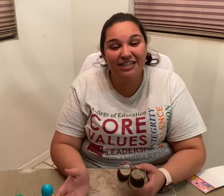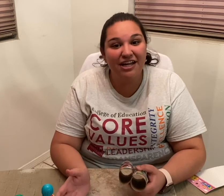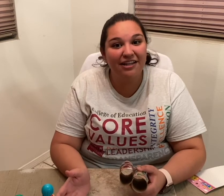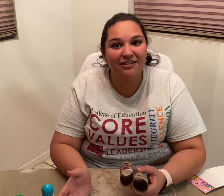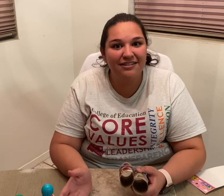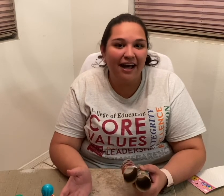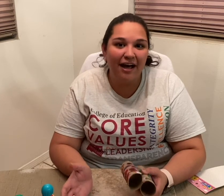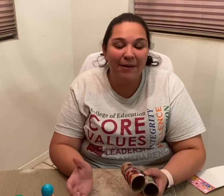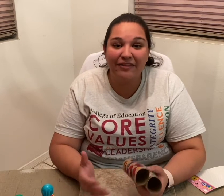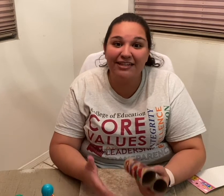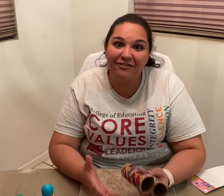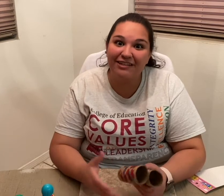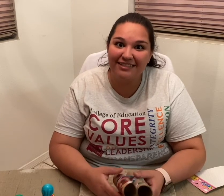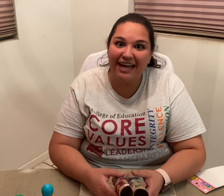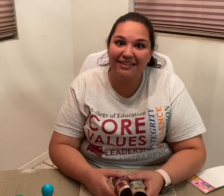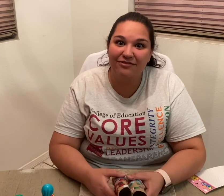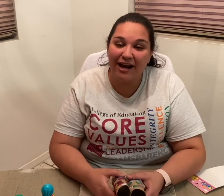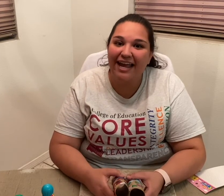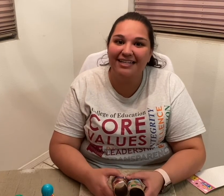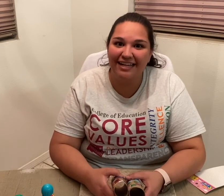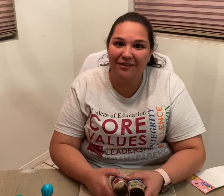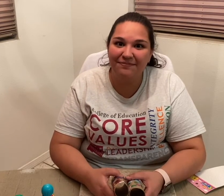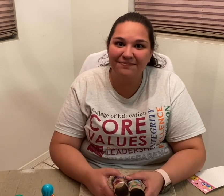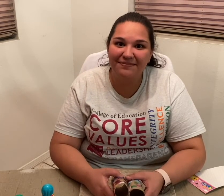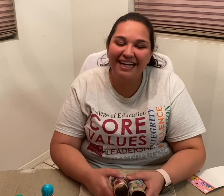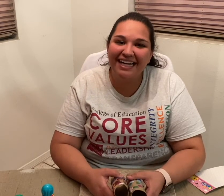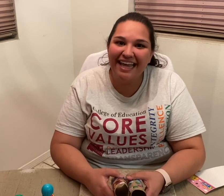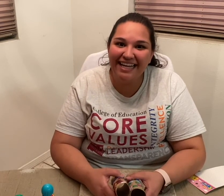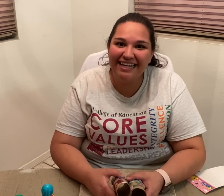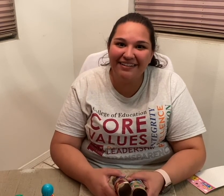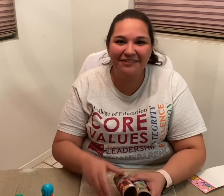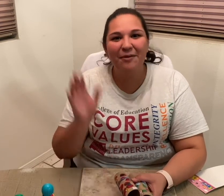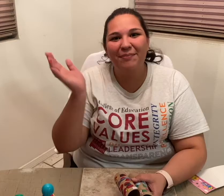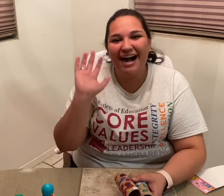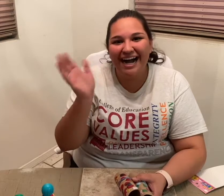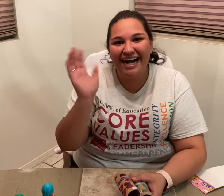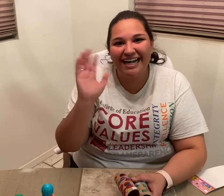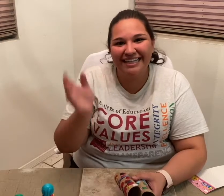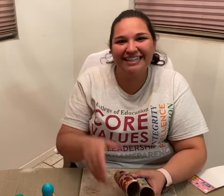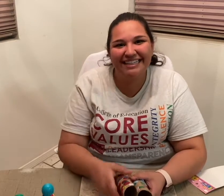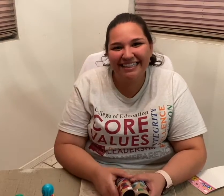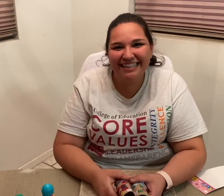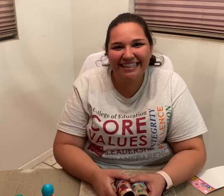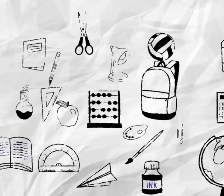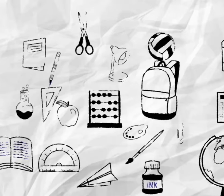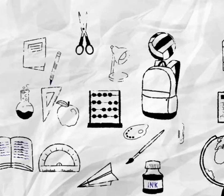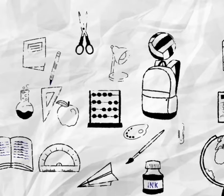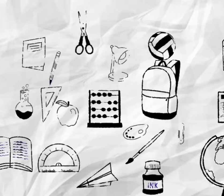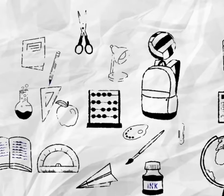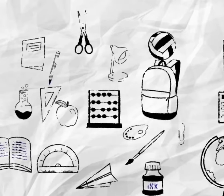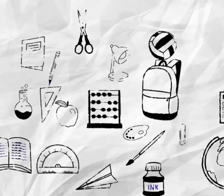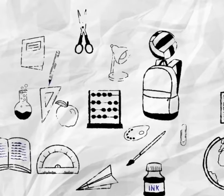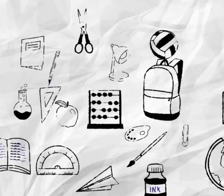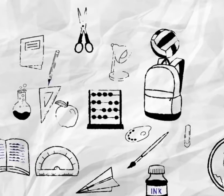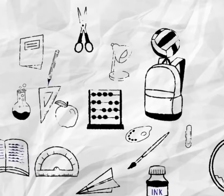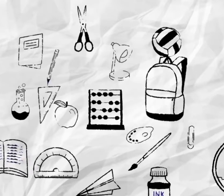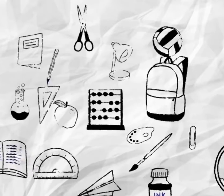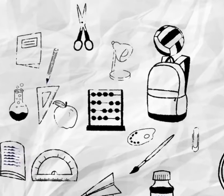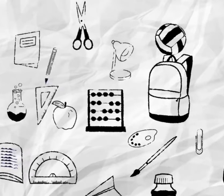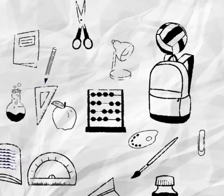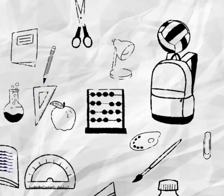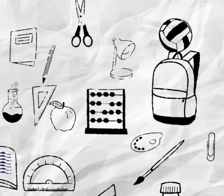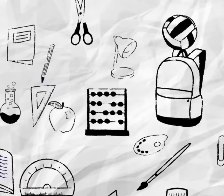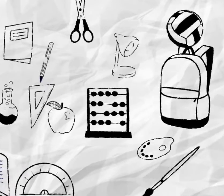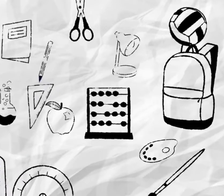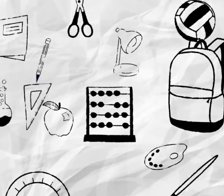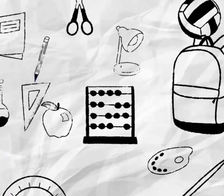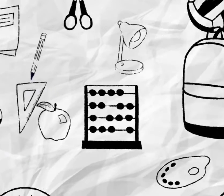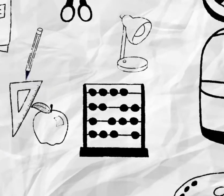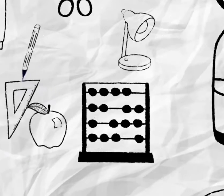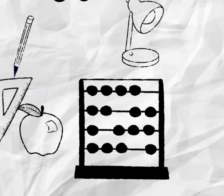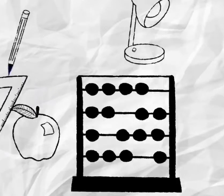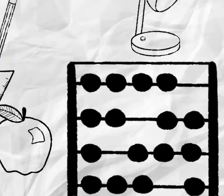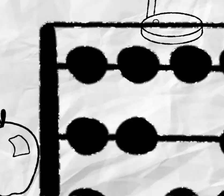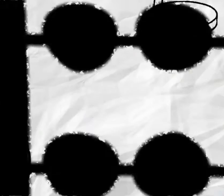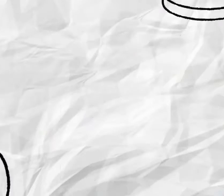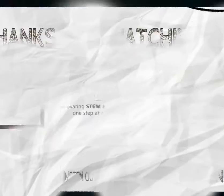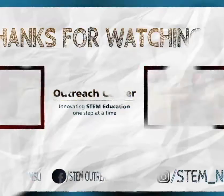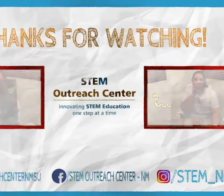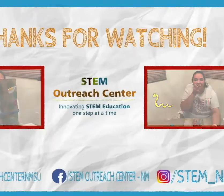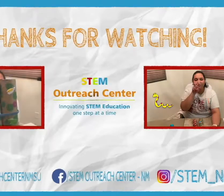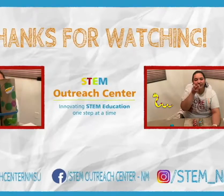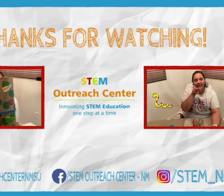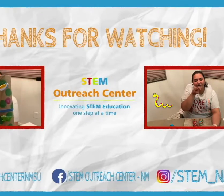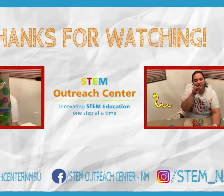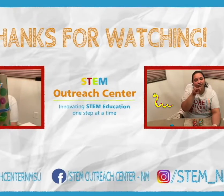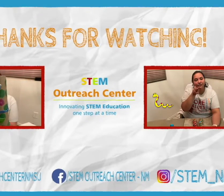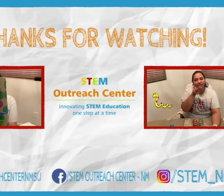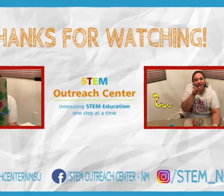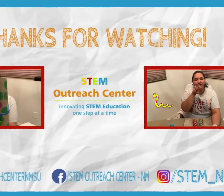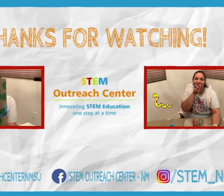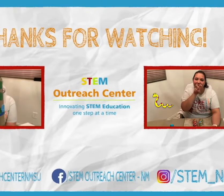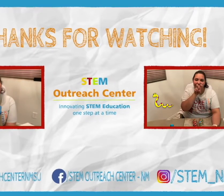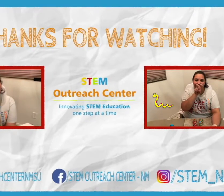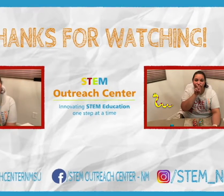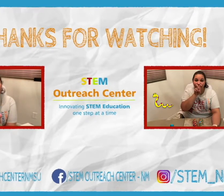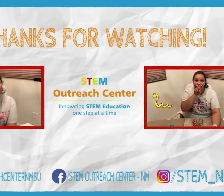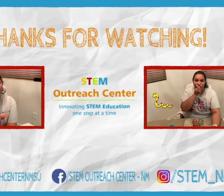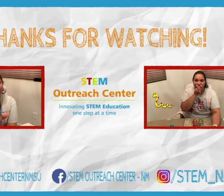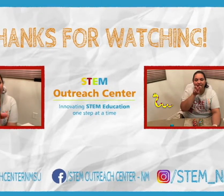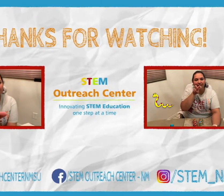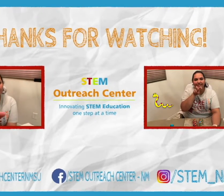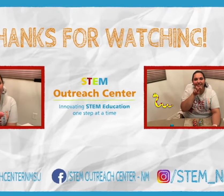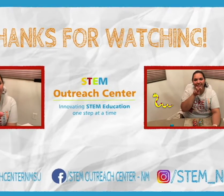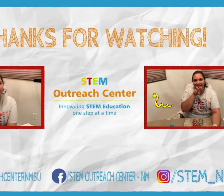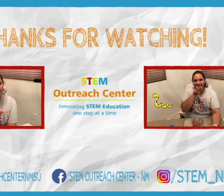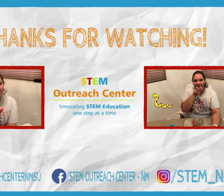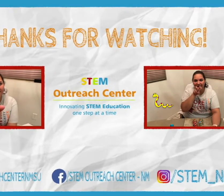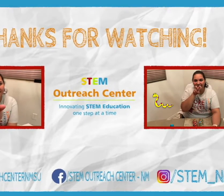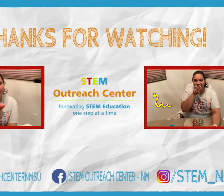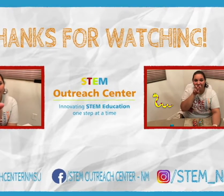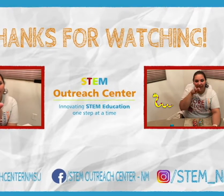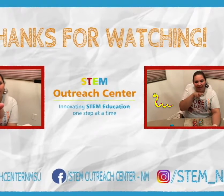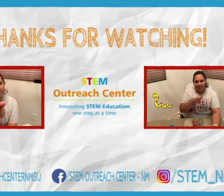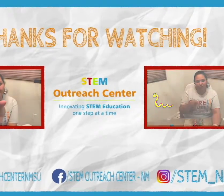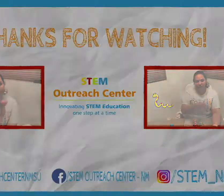others about the different signs for ASL (American Sign Language). Thank you! Byyyeee!